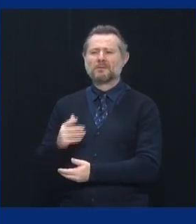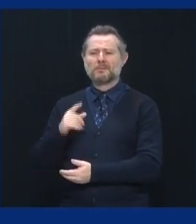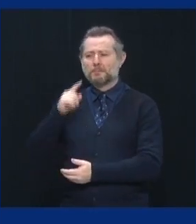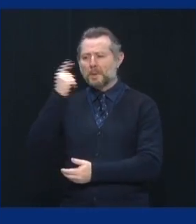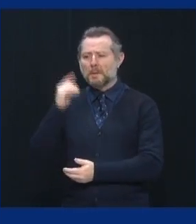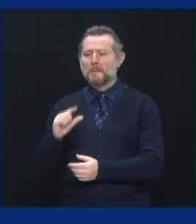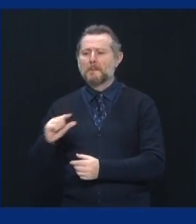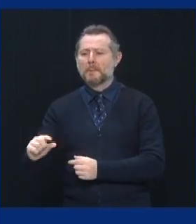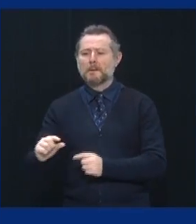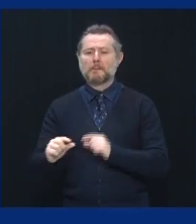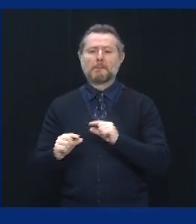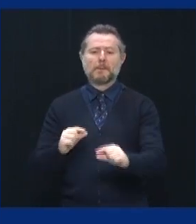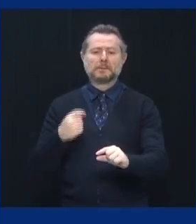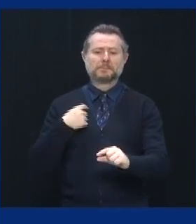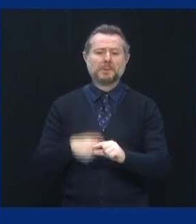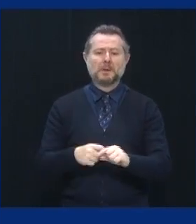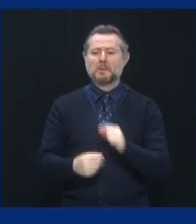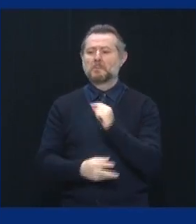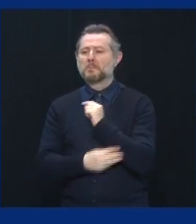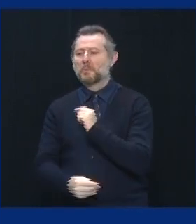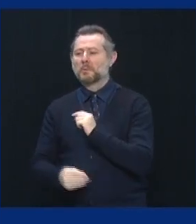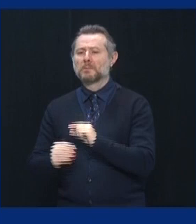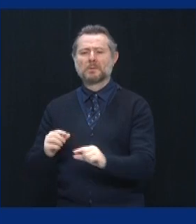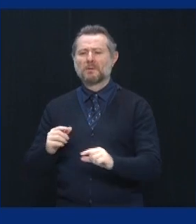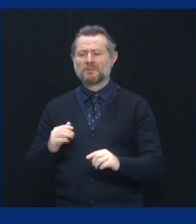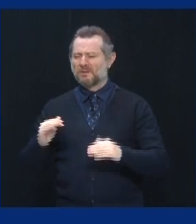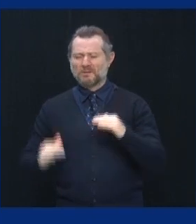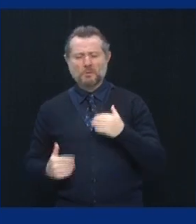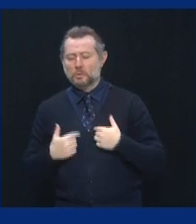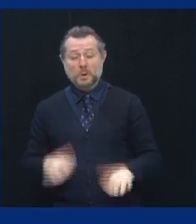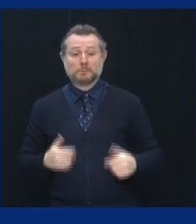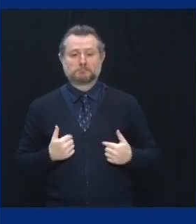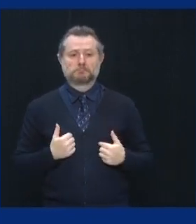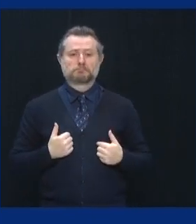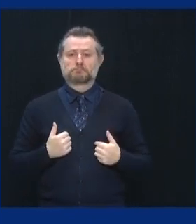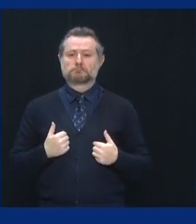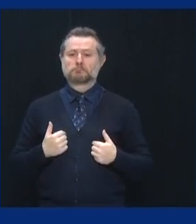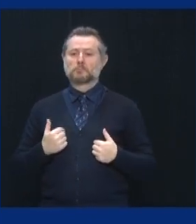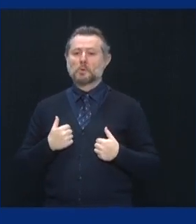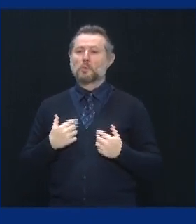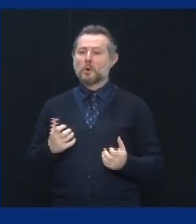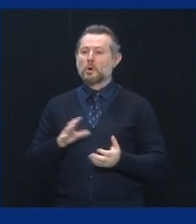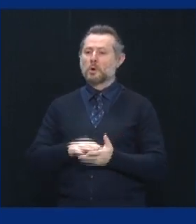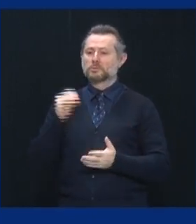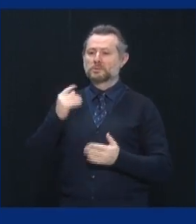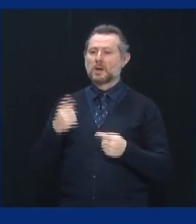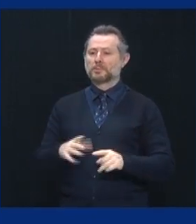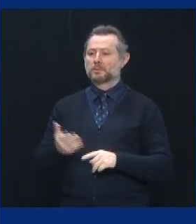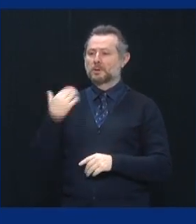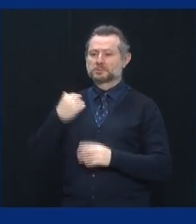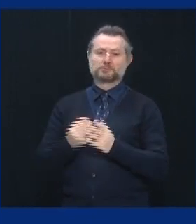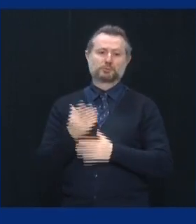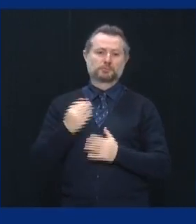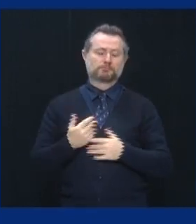HAPPEN WITH THE COVID VACCINE. WE CAN'T HAVE FEWER VACCINES TO